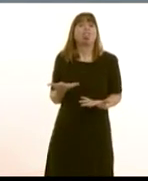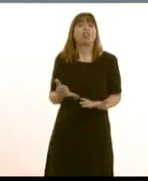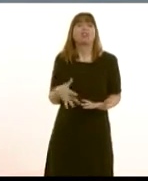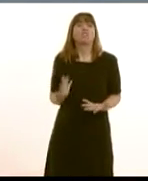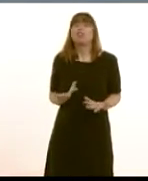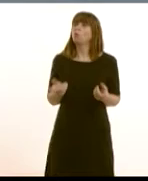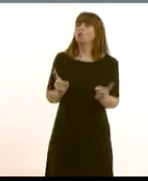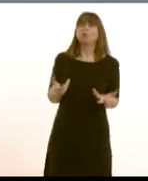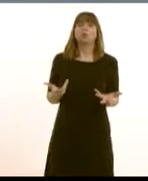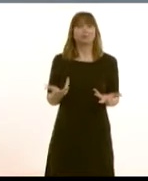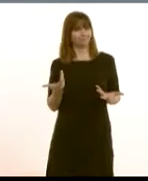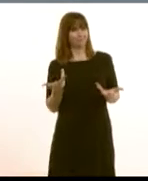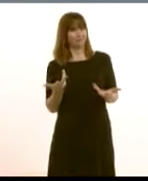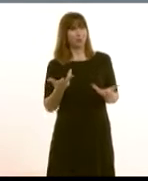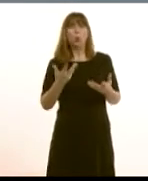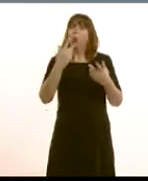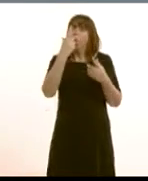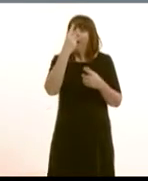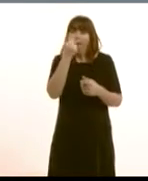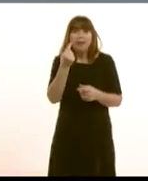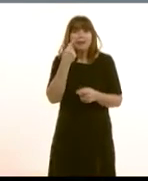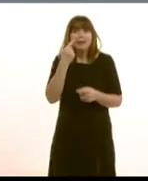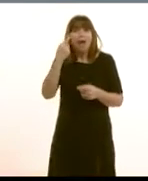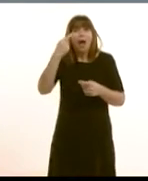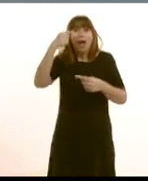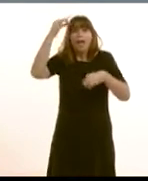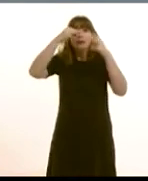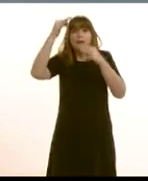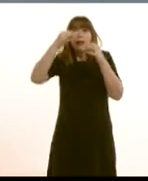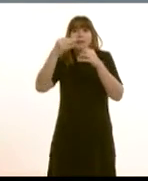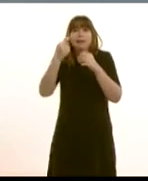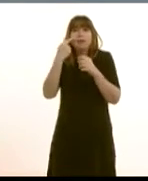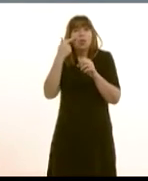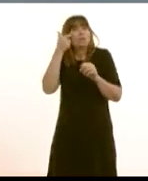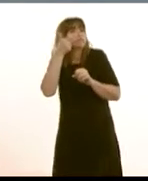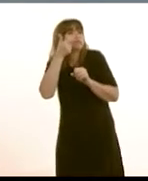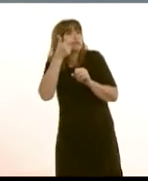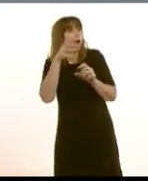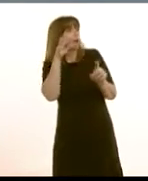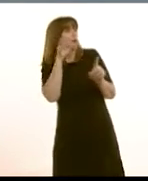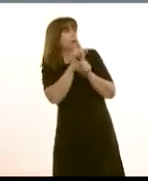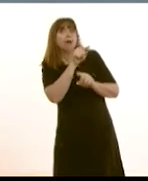serious eye conditions that can be detected during a routine eye test, how will you work,